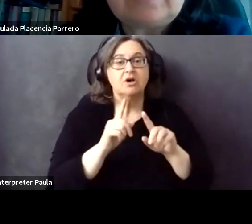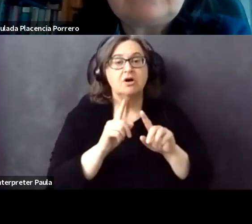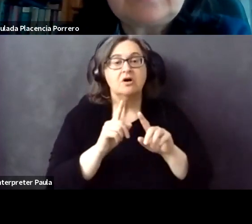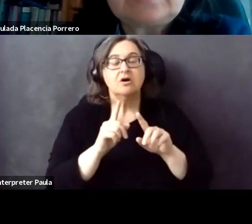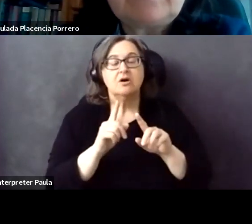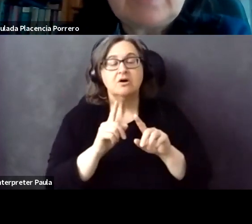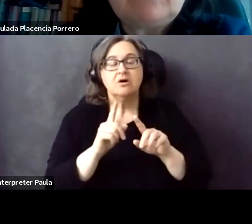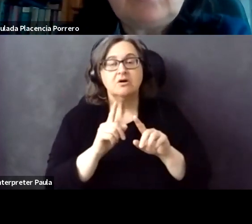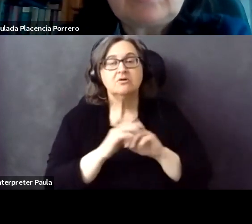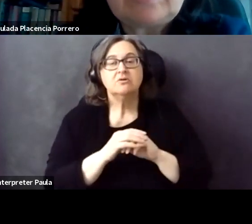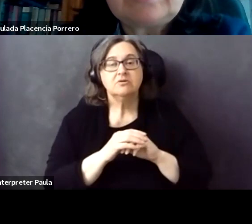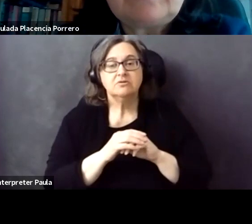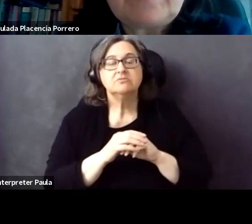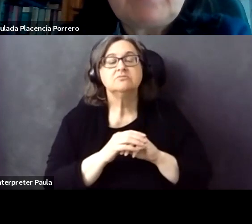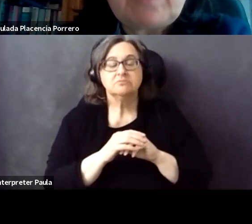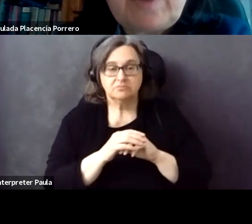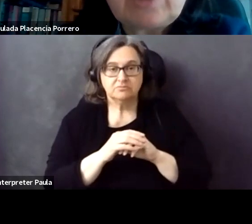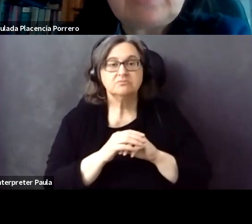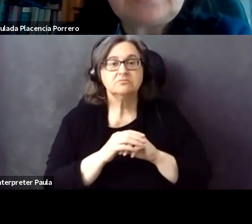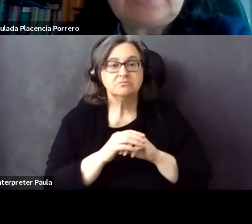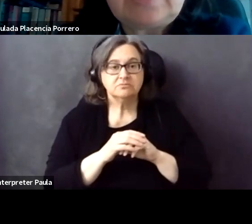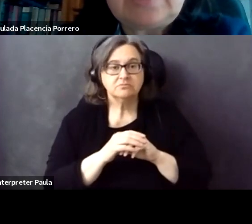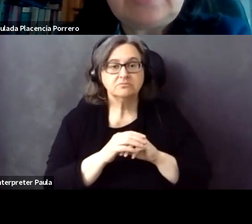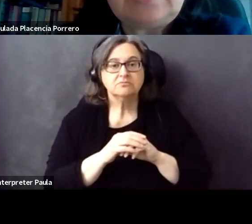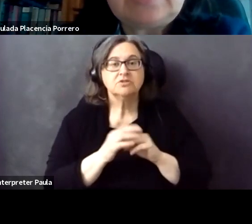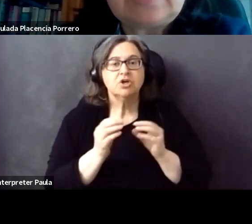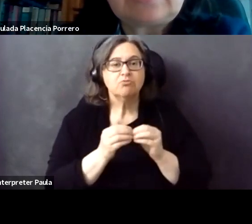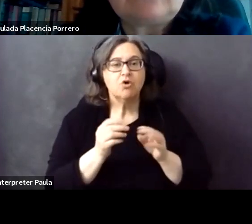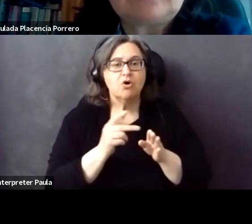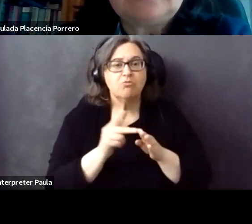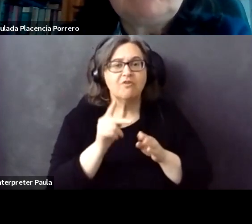make a fundamental difference not only for the current products